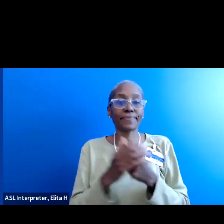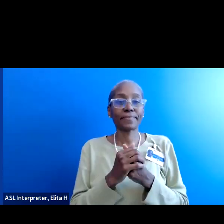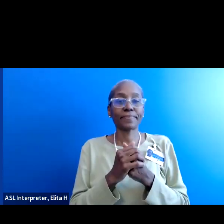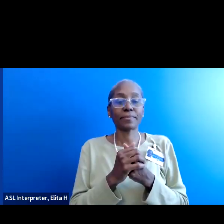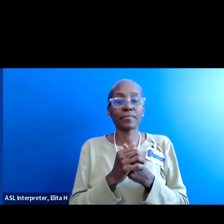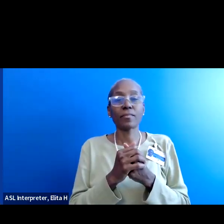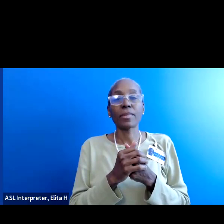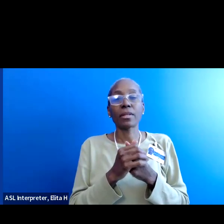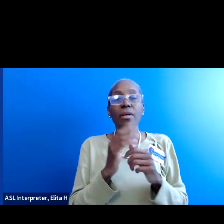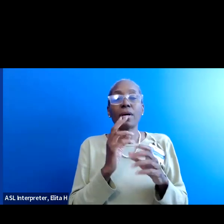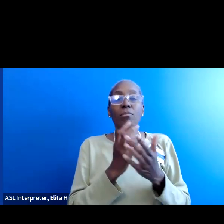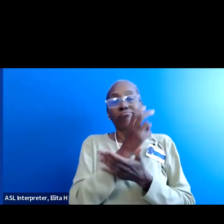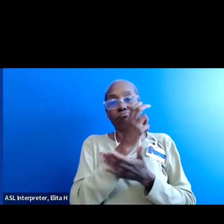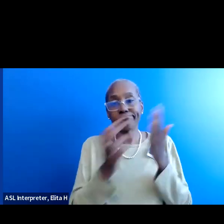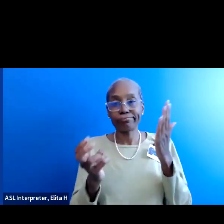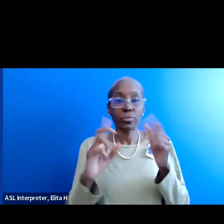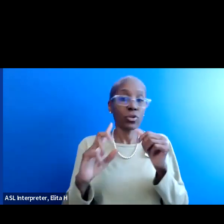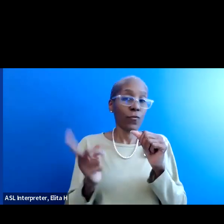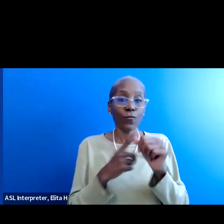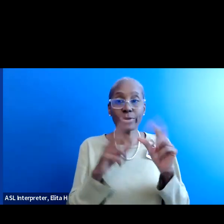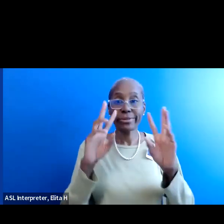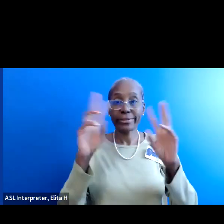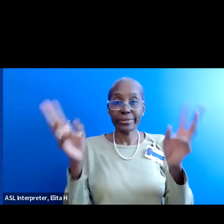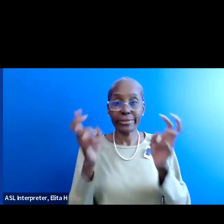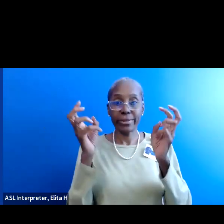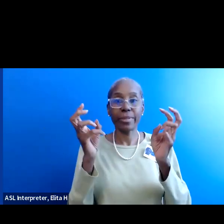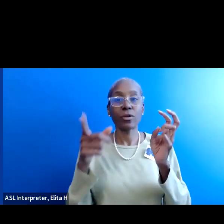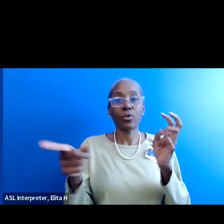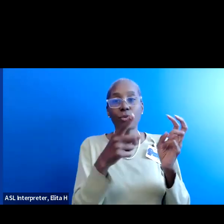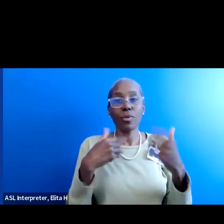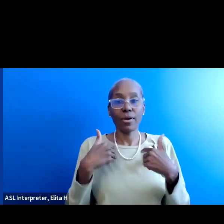I'm going to jump right into our first topic about rights, because